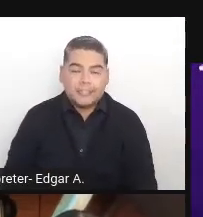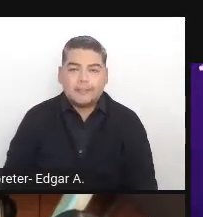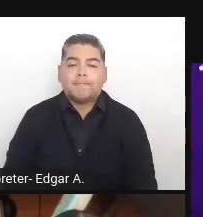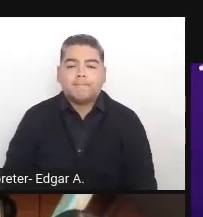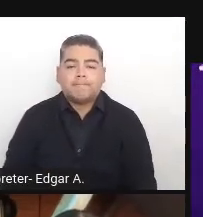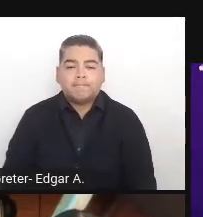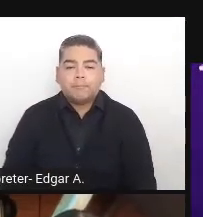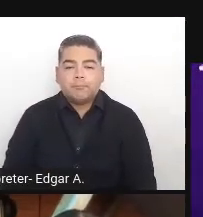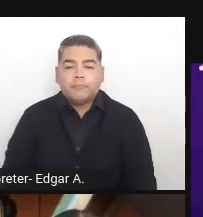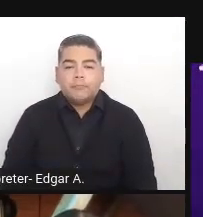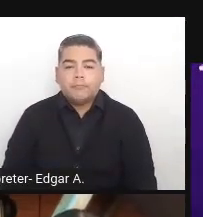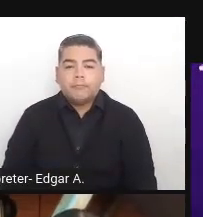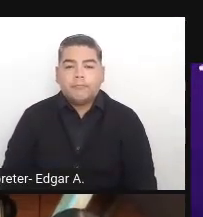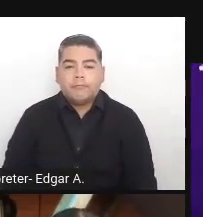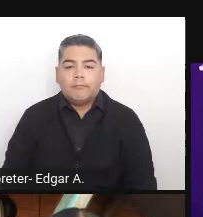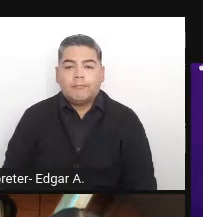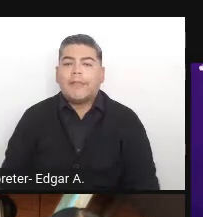welcome. Thank you everybody for joining us.